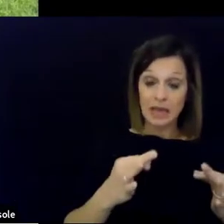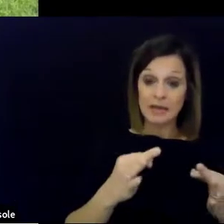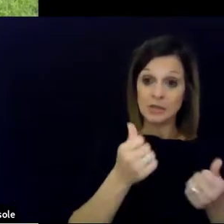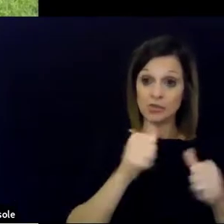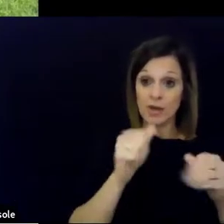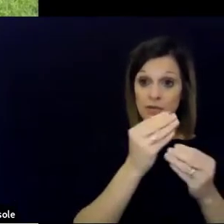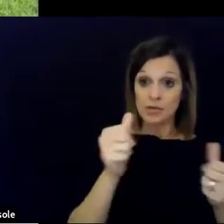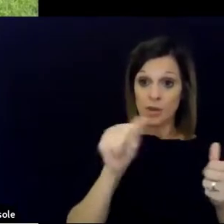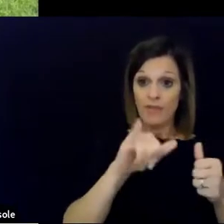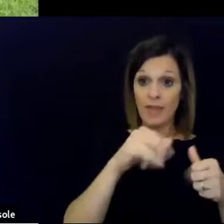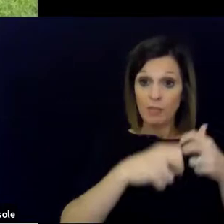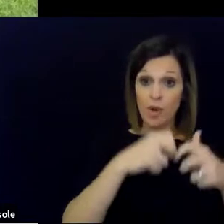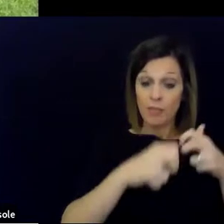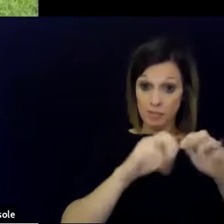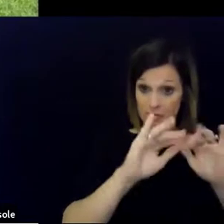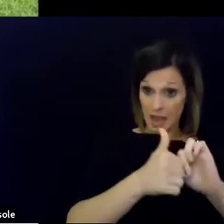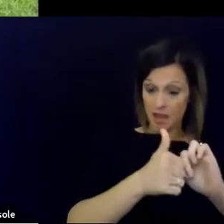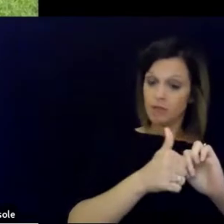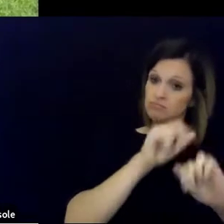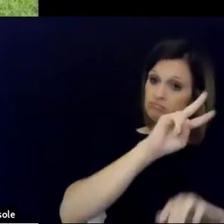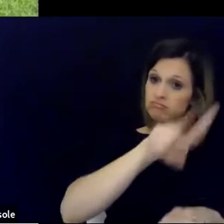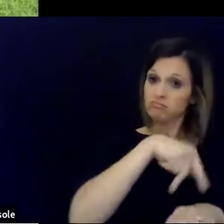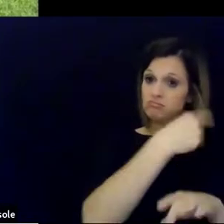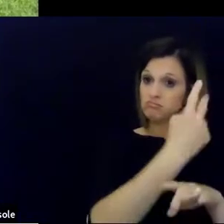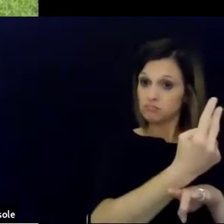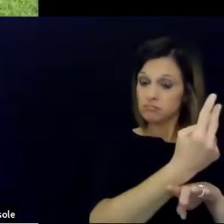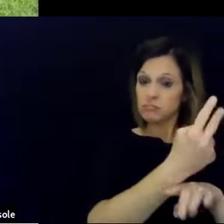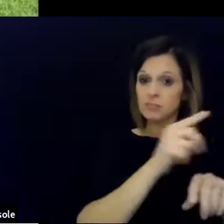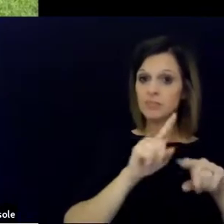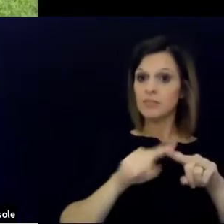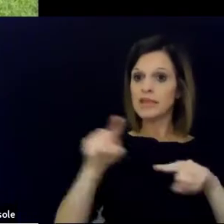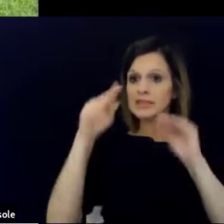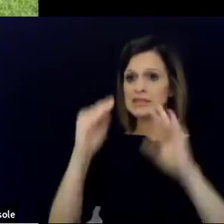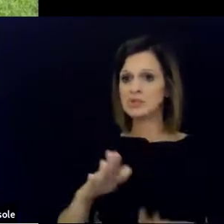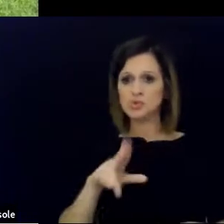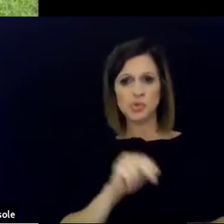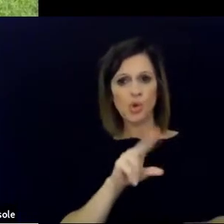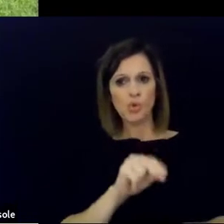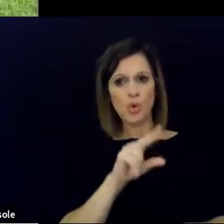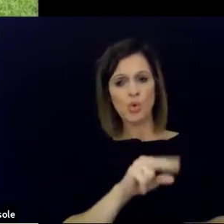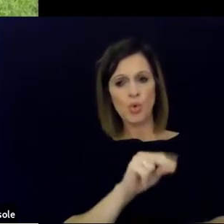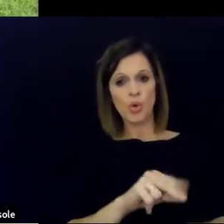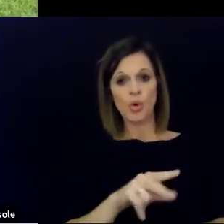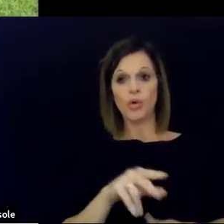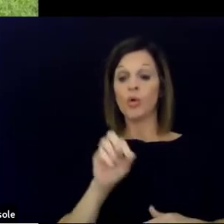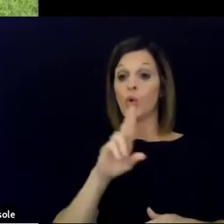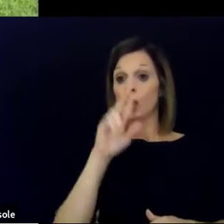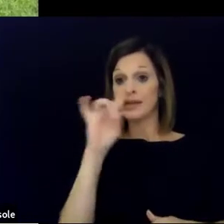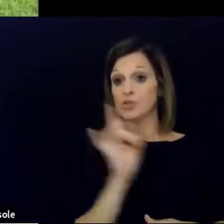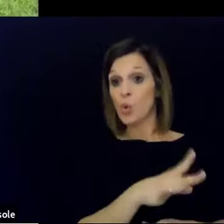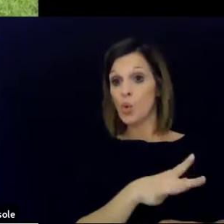by choosing to hang upside down, but that was ignored. So therefore she would have a meltdown,